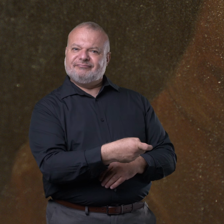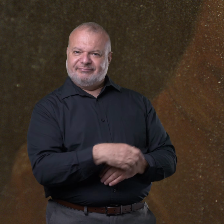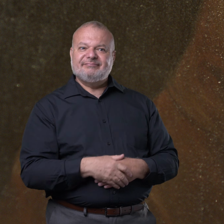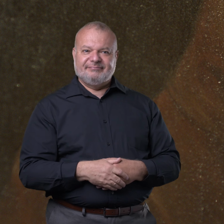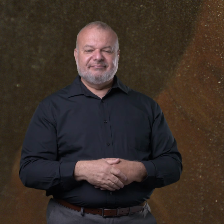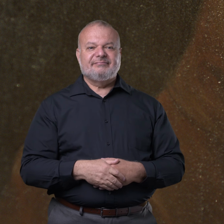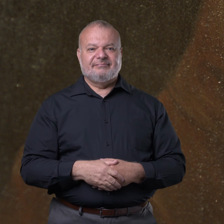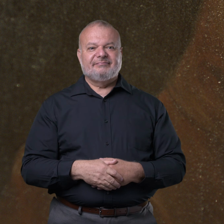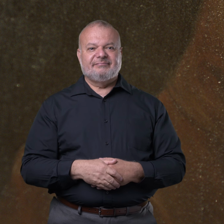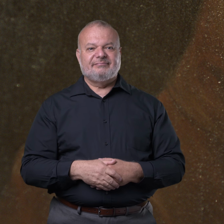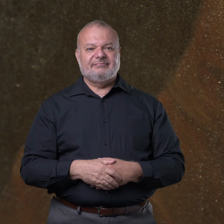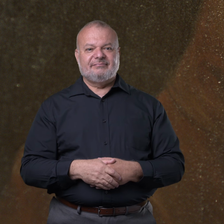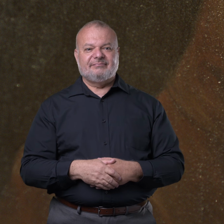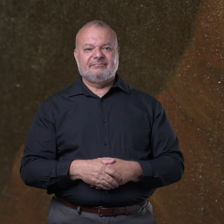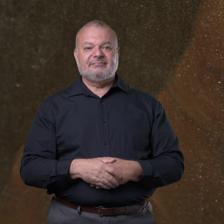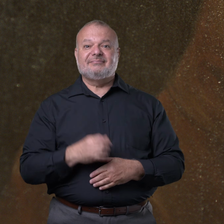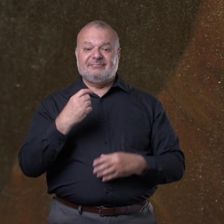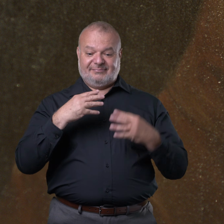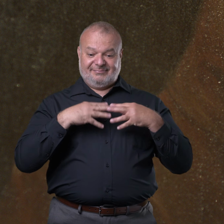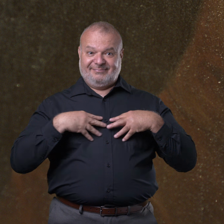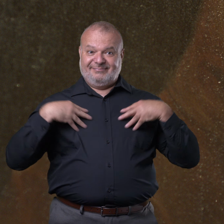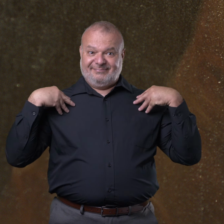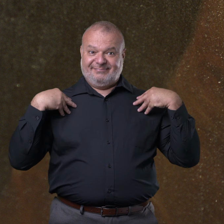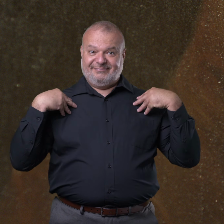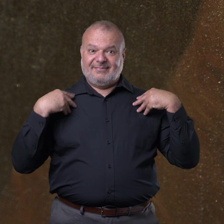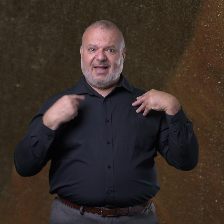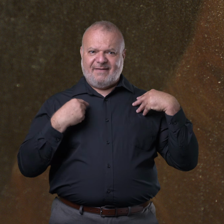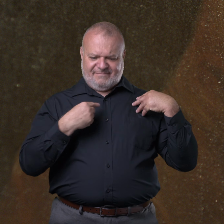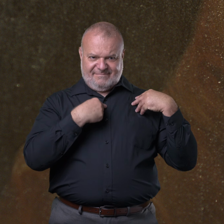This was Philip's gift to his betrothed.